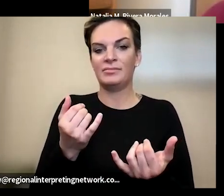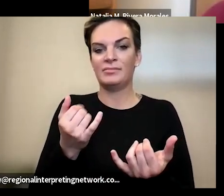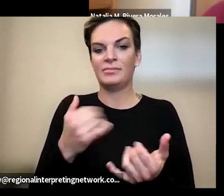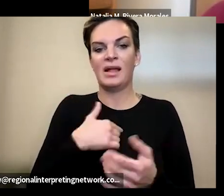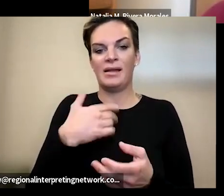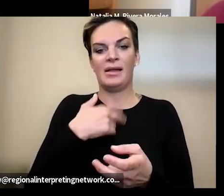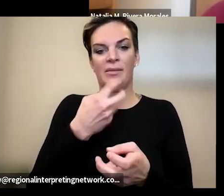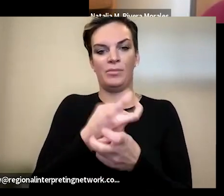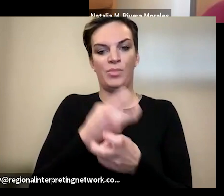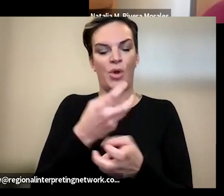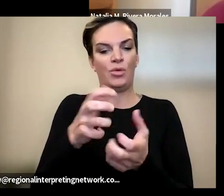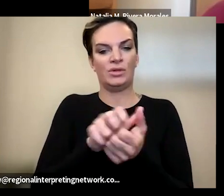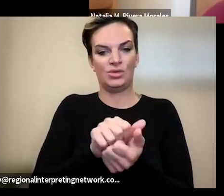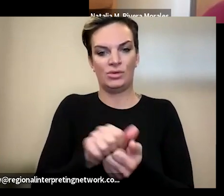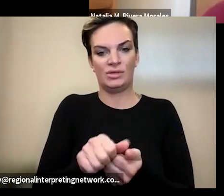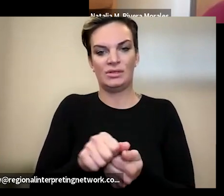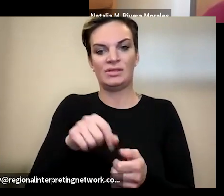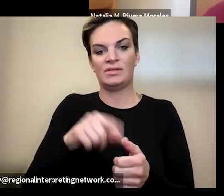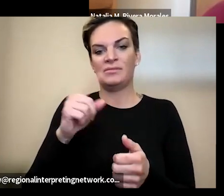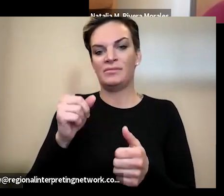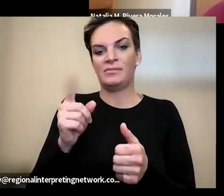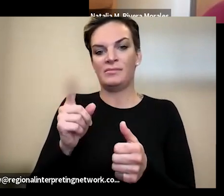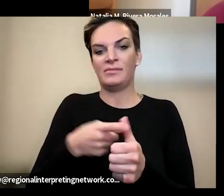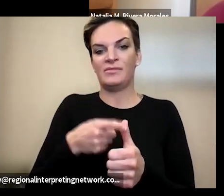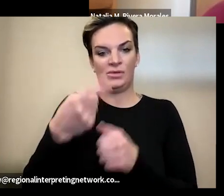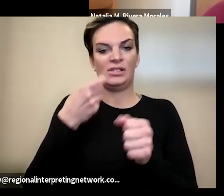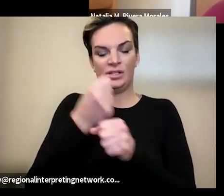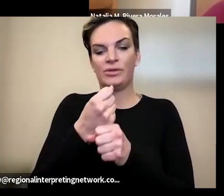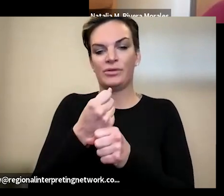destruction that was happening in the first two or three and really in the first year that I had the